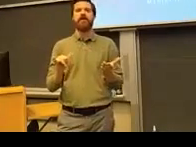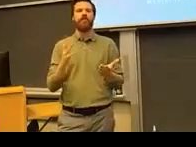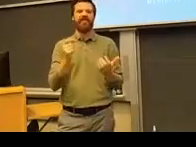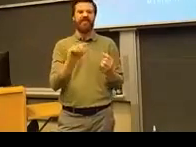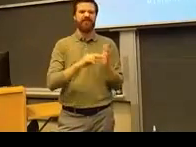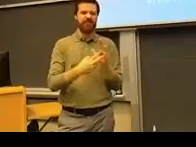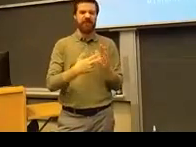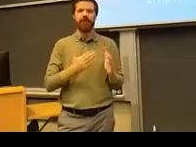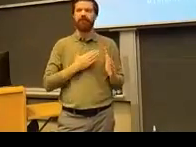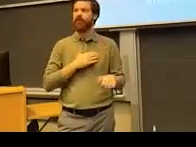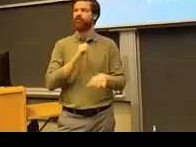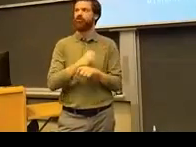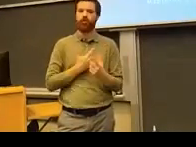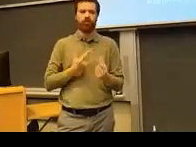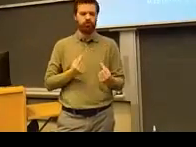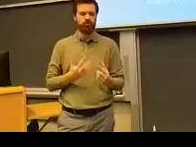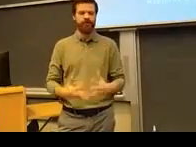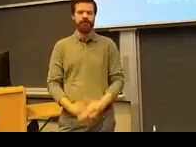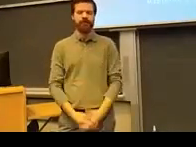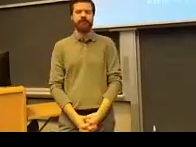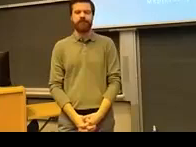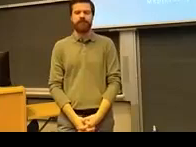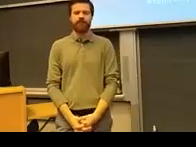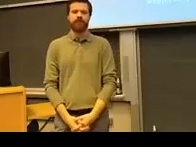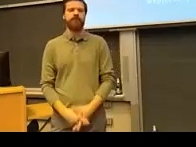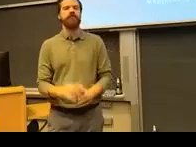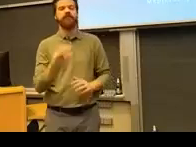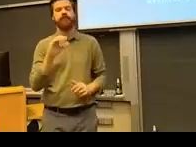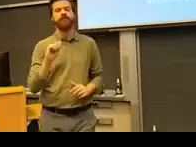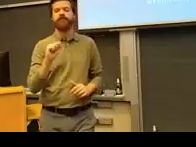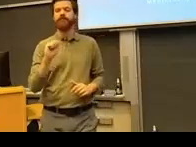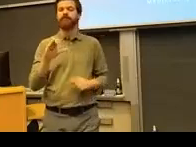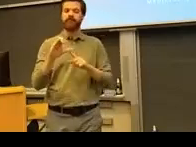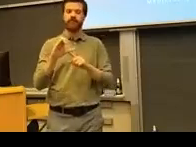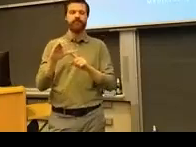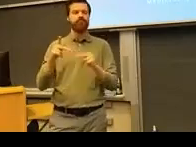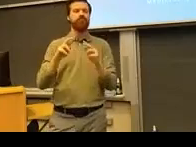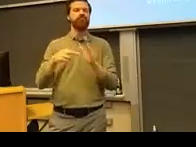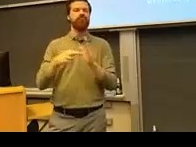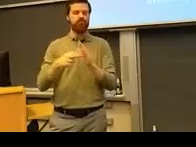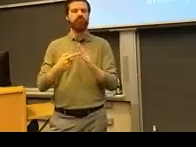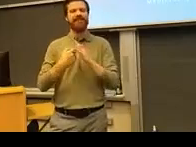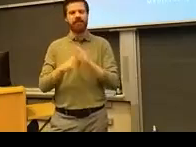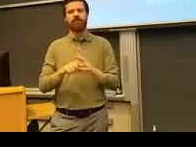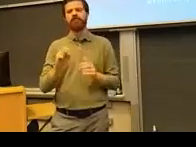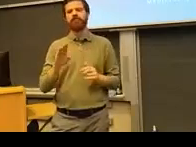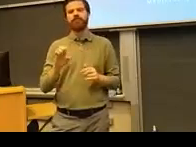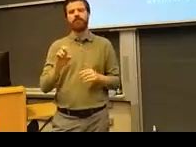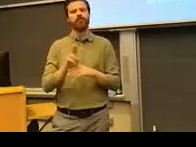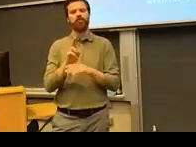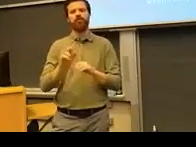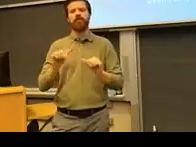in my job um so case acts are we're able to complete initial substance abuse assessments